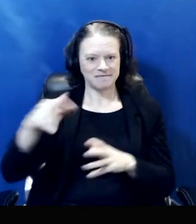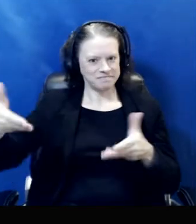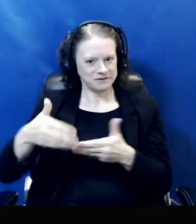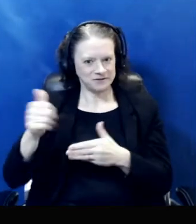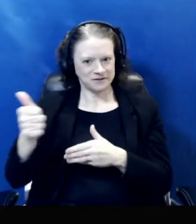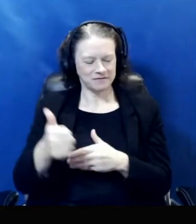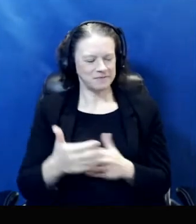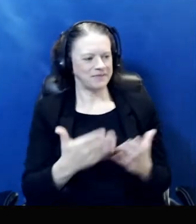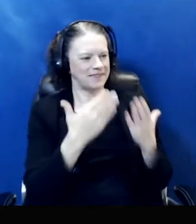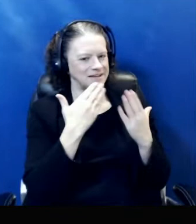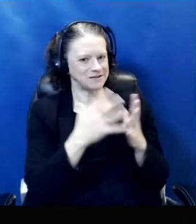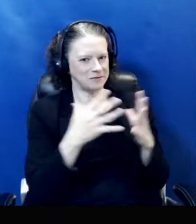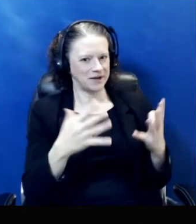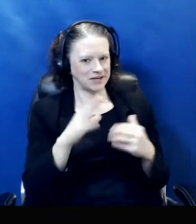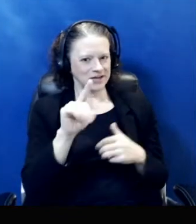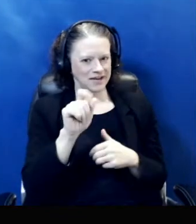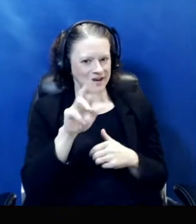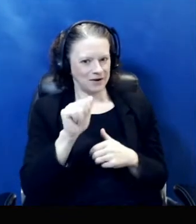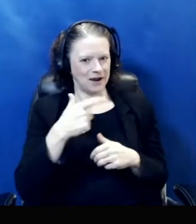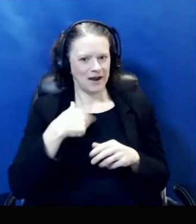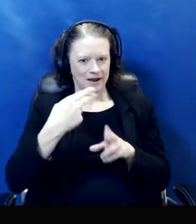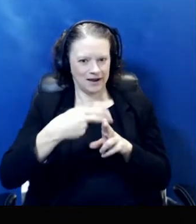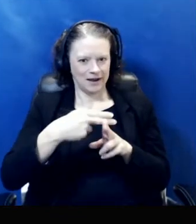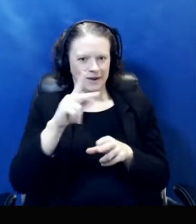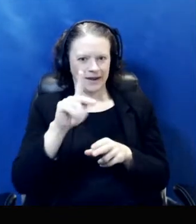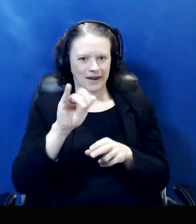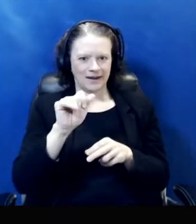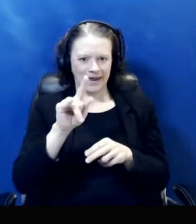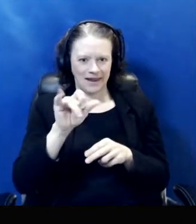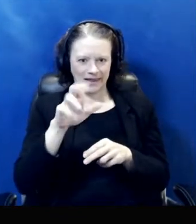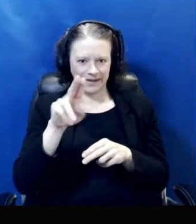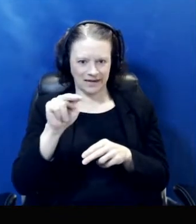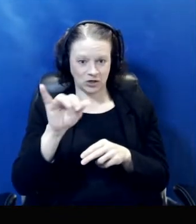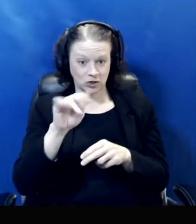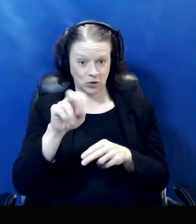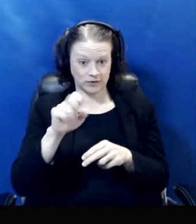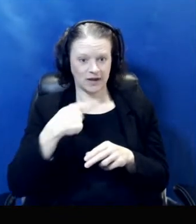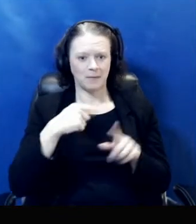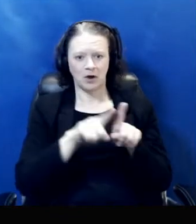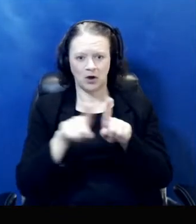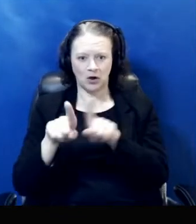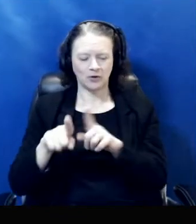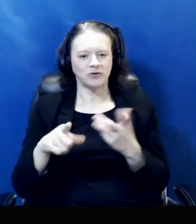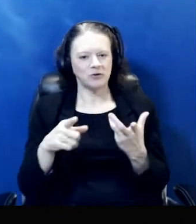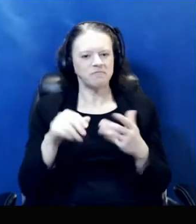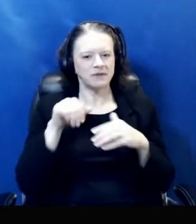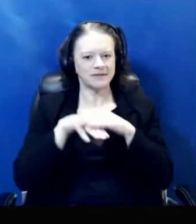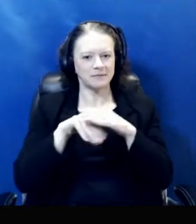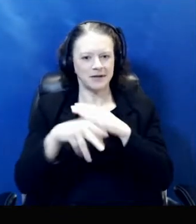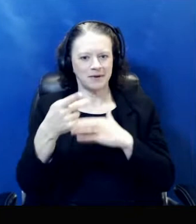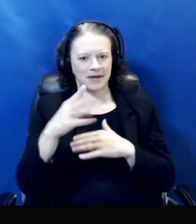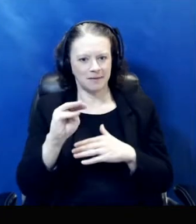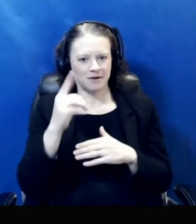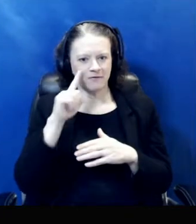I'm Kaitlyn Jones, and I'm also an Accessibility Program Manager on the Xbox Gaming Accessibility team, and I've been working